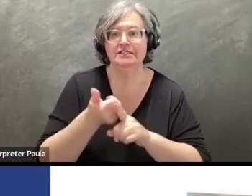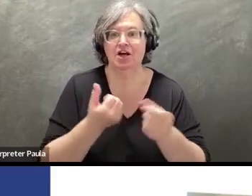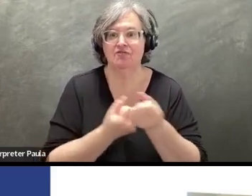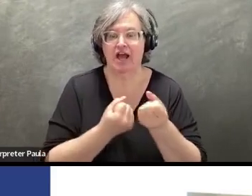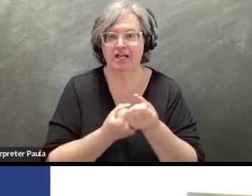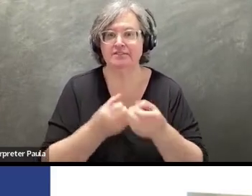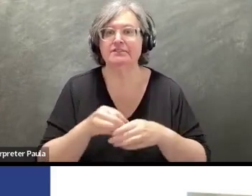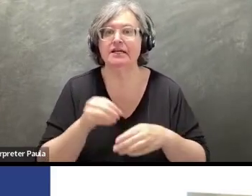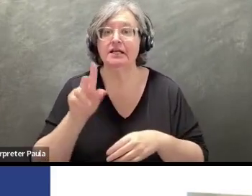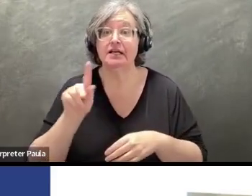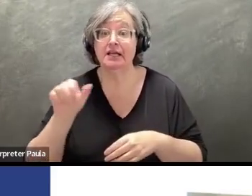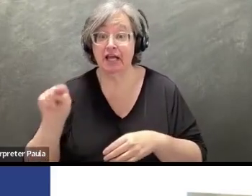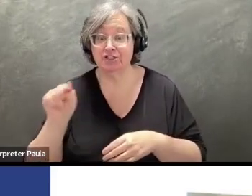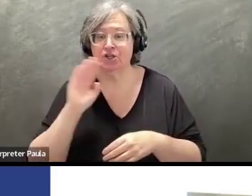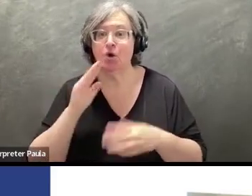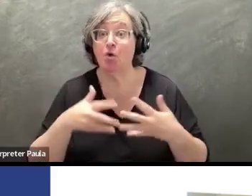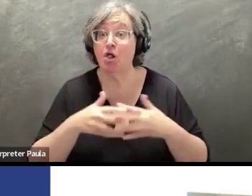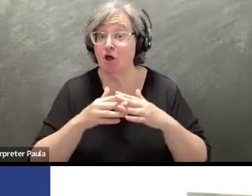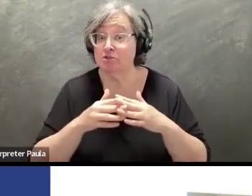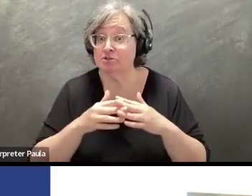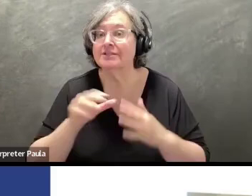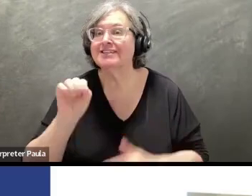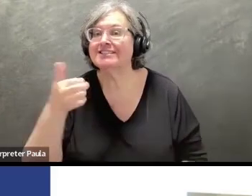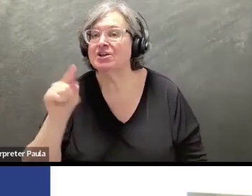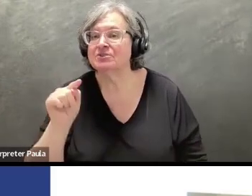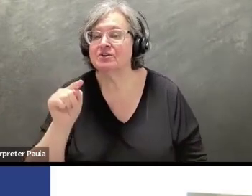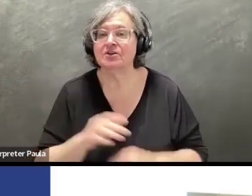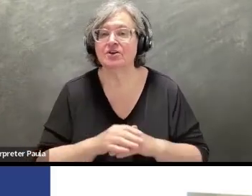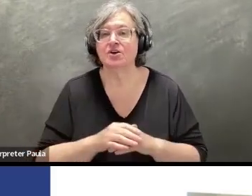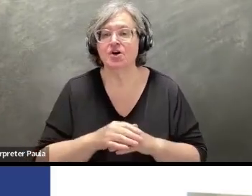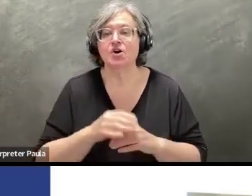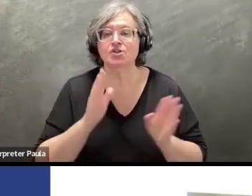program will launch in September to prep for 2025, legislative